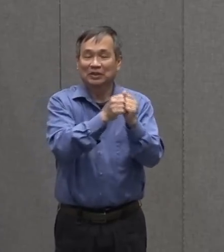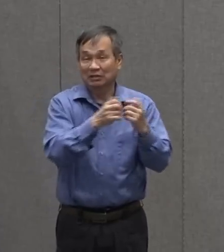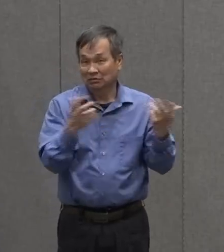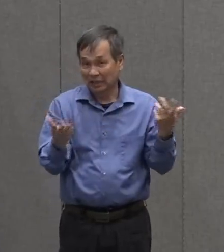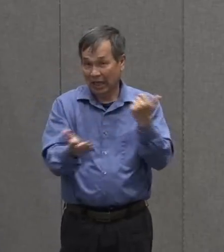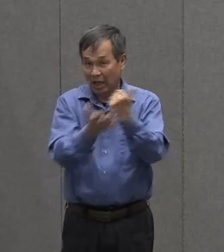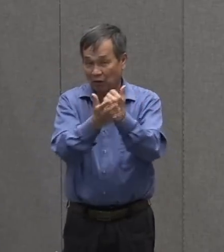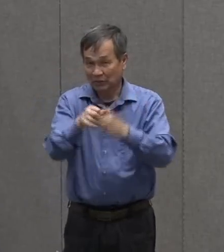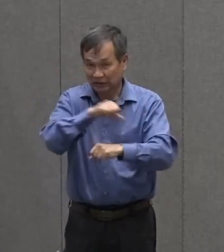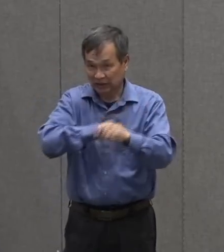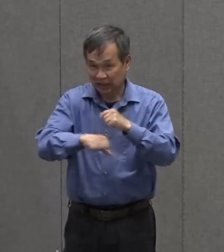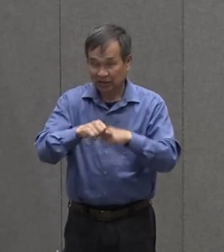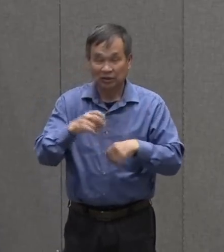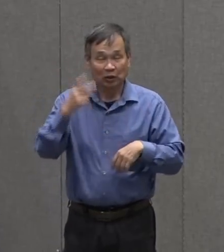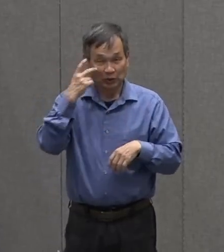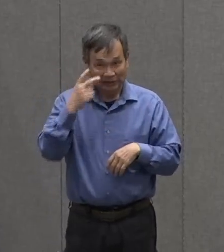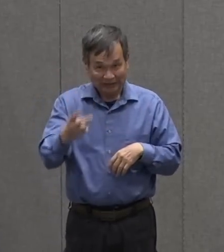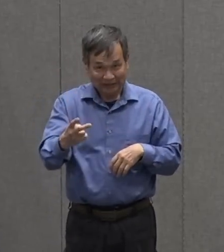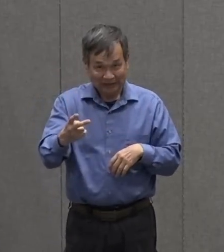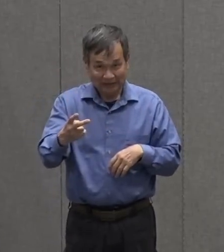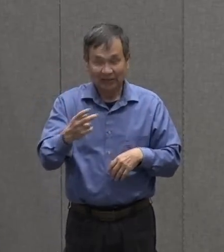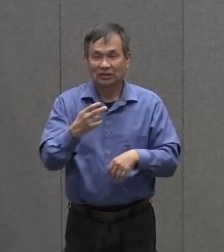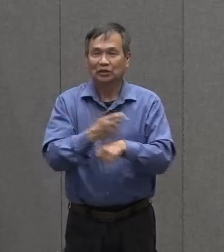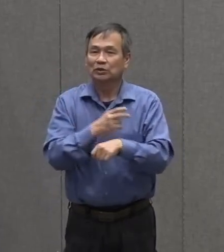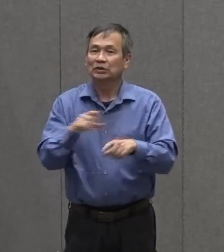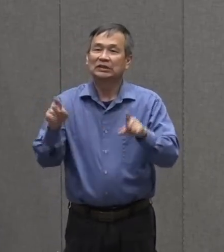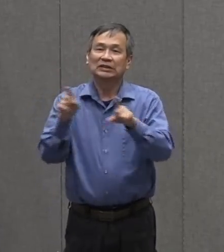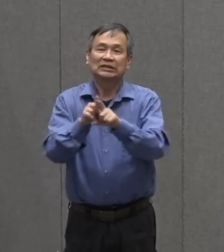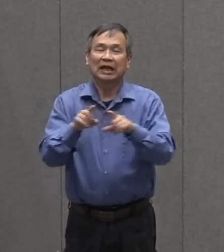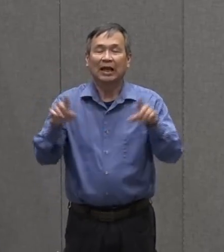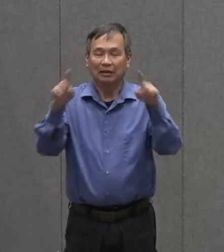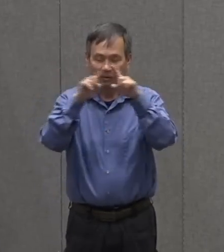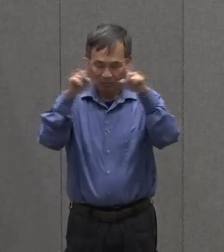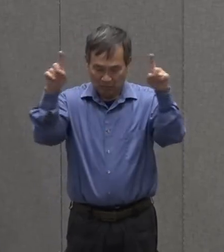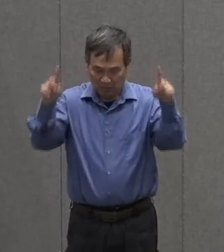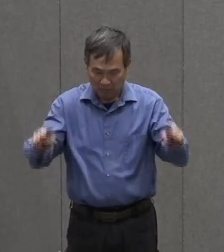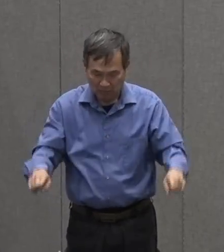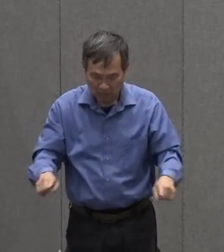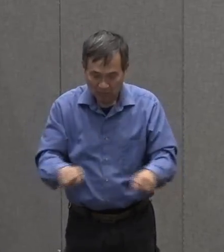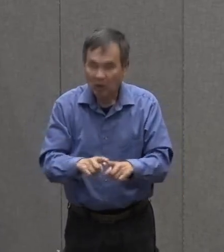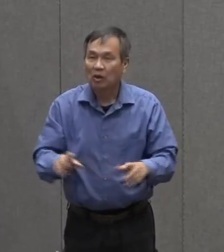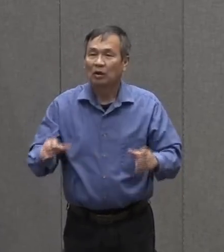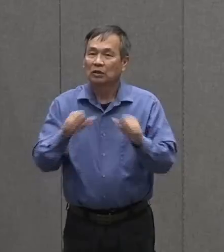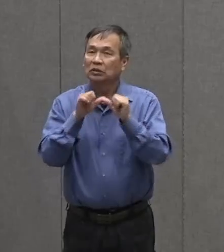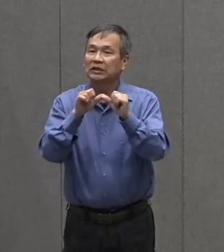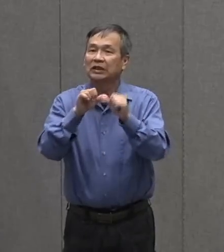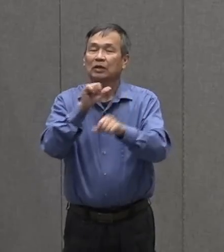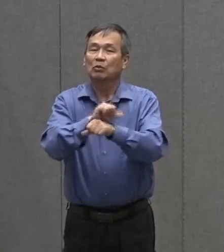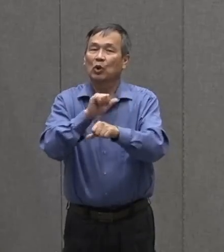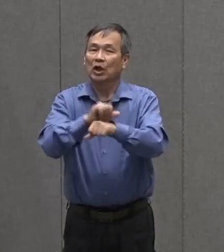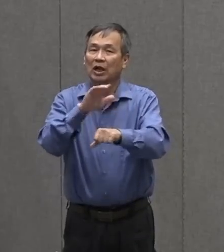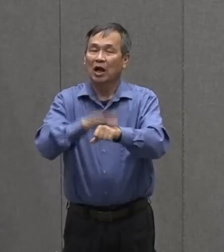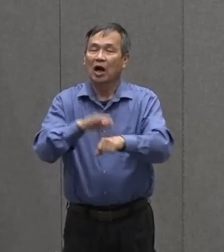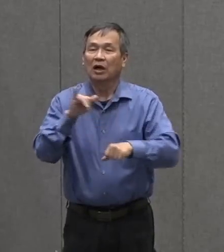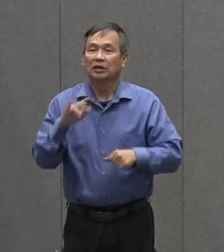So in this, use this game board, use this to just keep working on it, and I'm uncovering it,